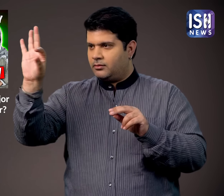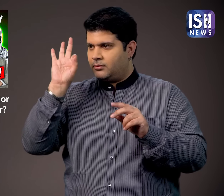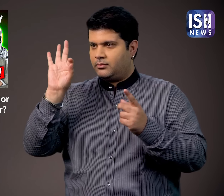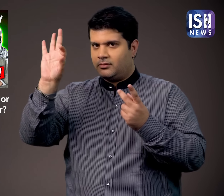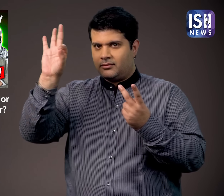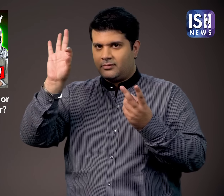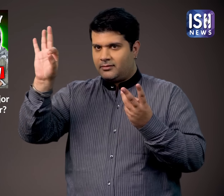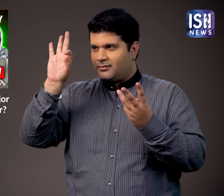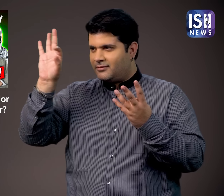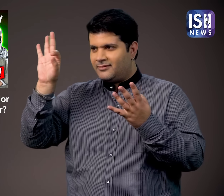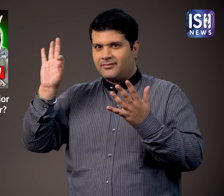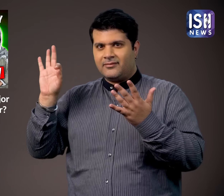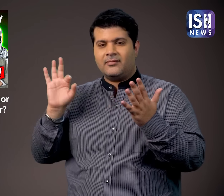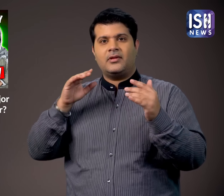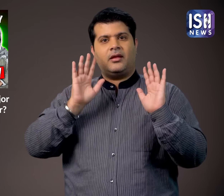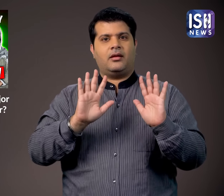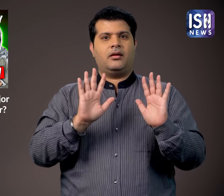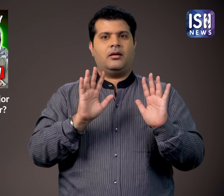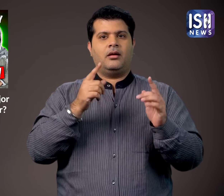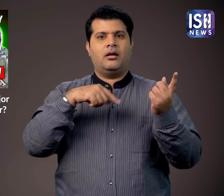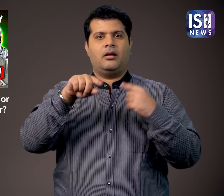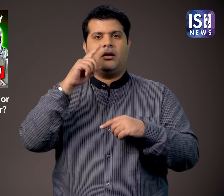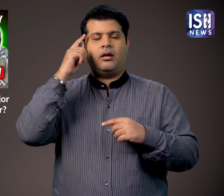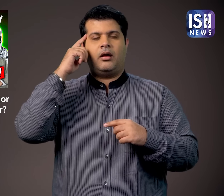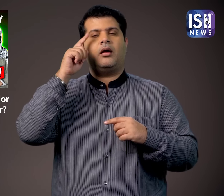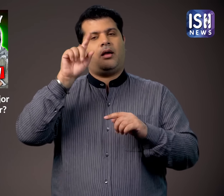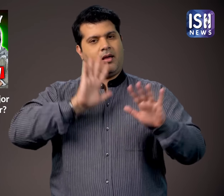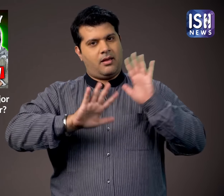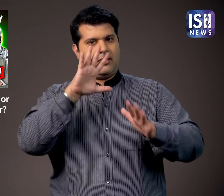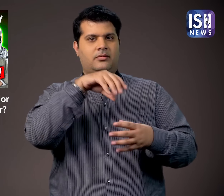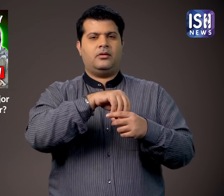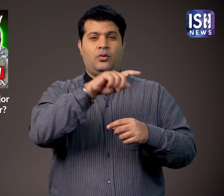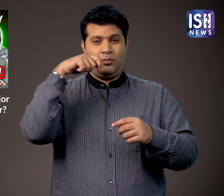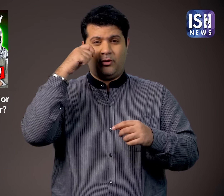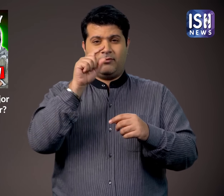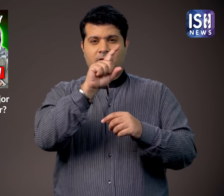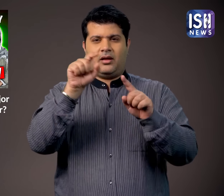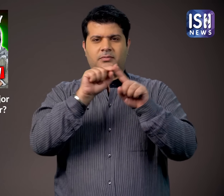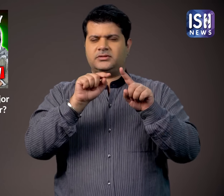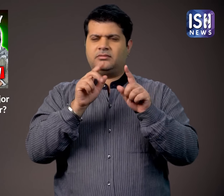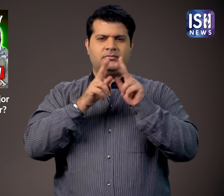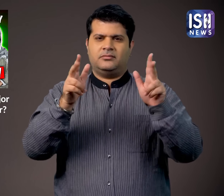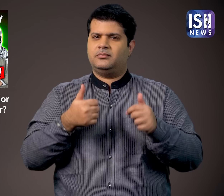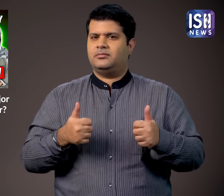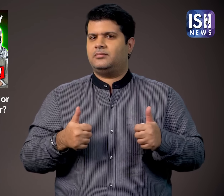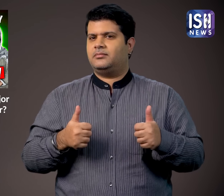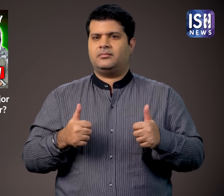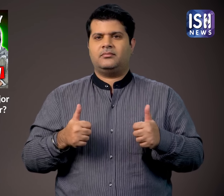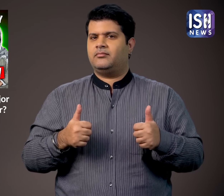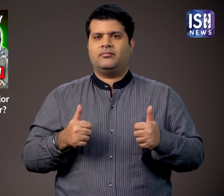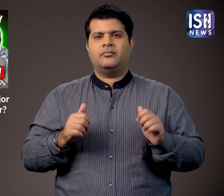The character is inspired by few real-life Indian spies, including Major Sharma, but are not exactly copied.